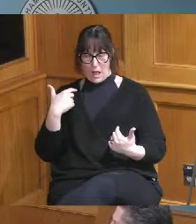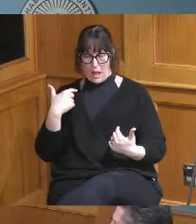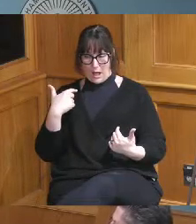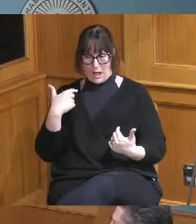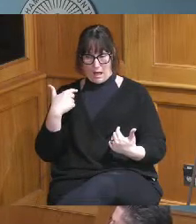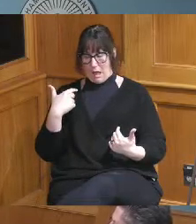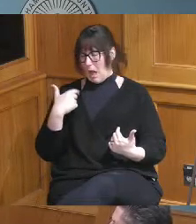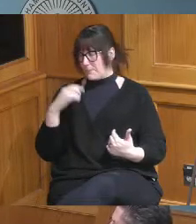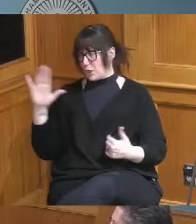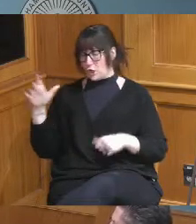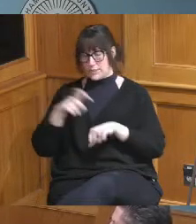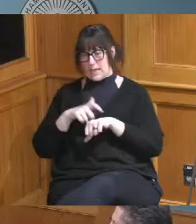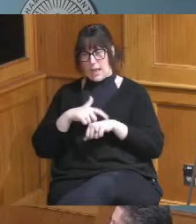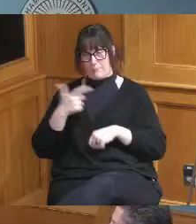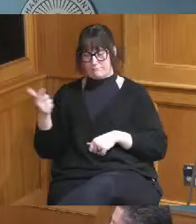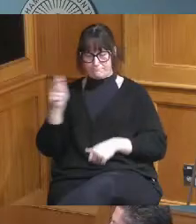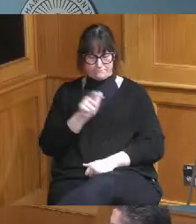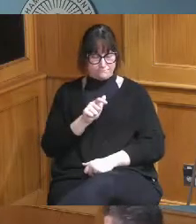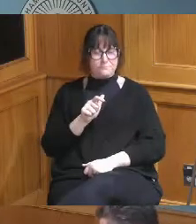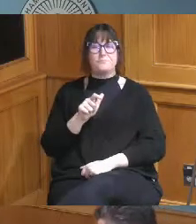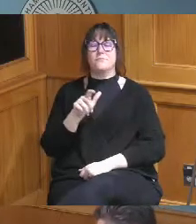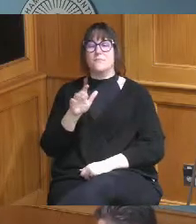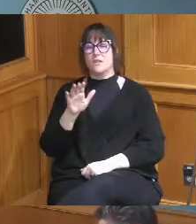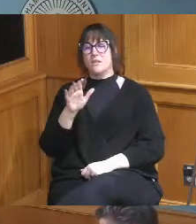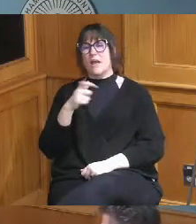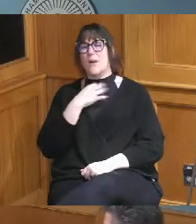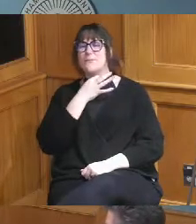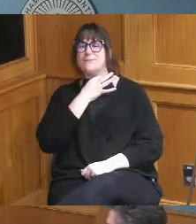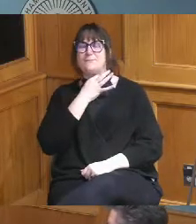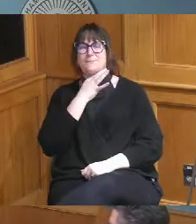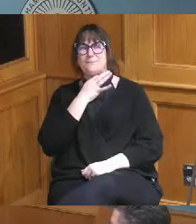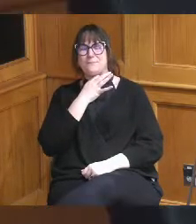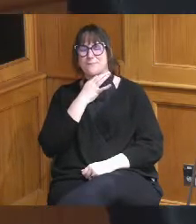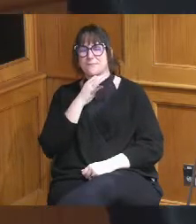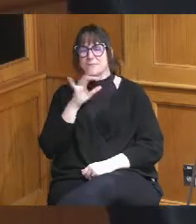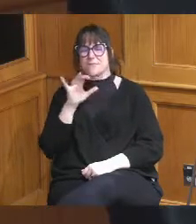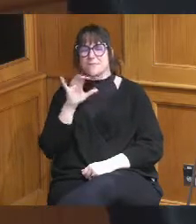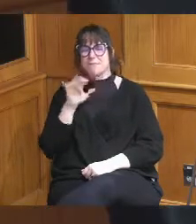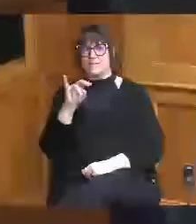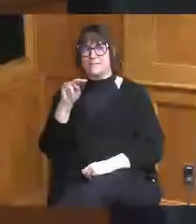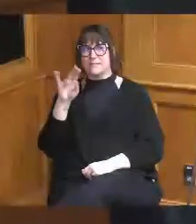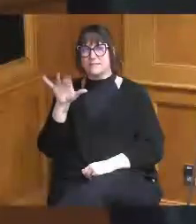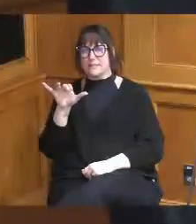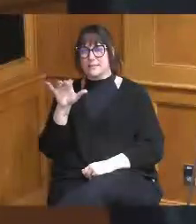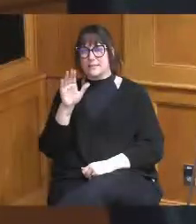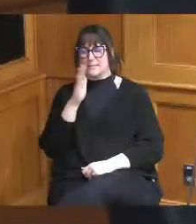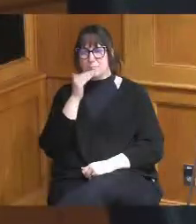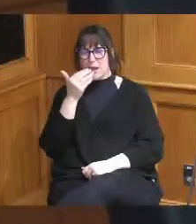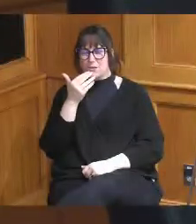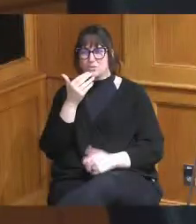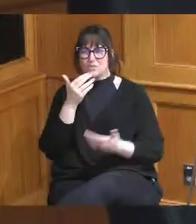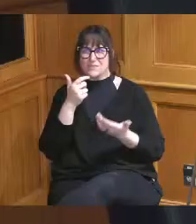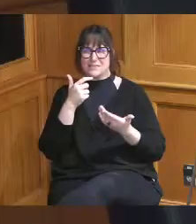take her time so I was intrigued by this the Cincy Smiles it's not that I don't support it but I so